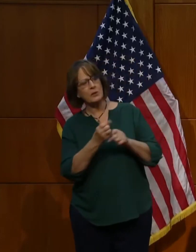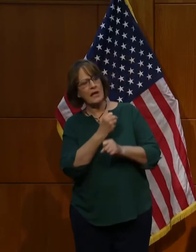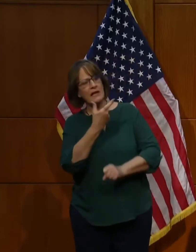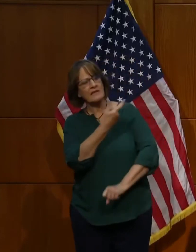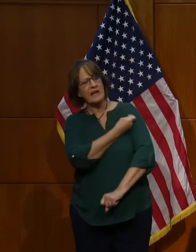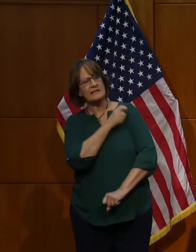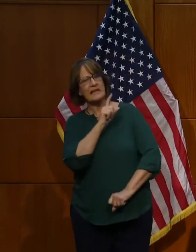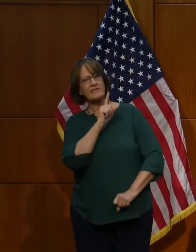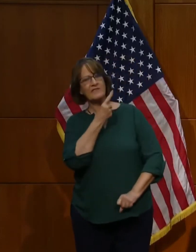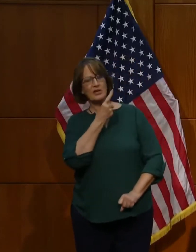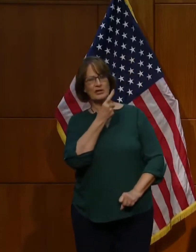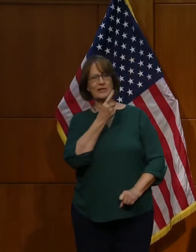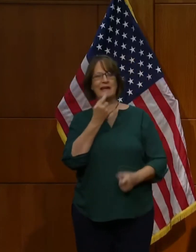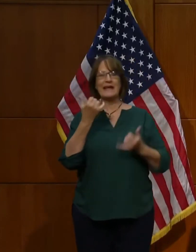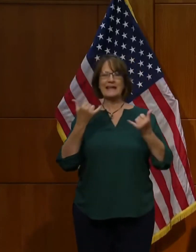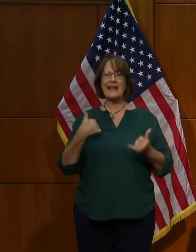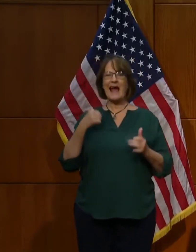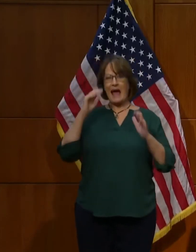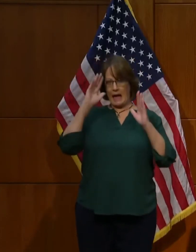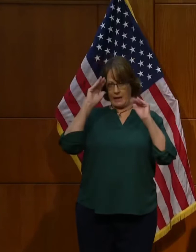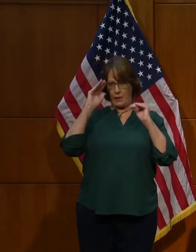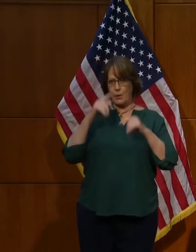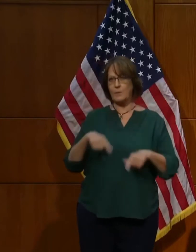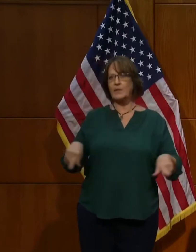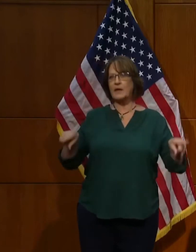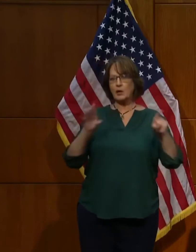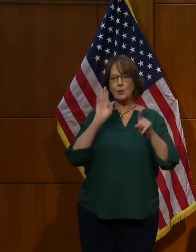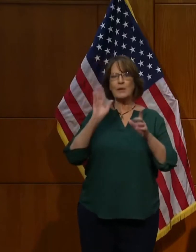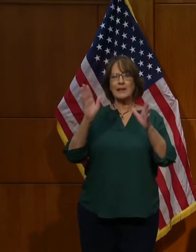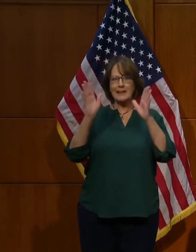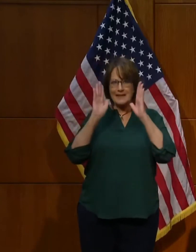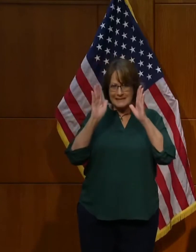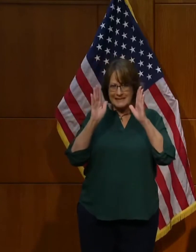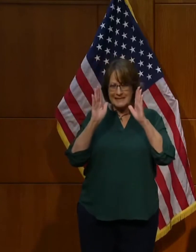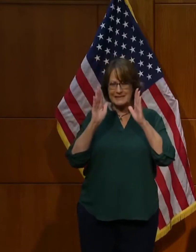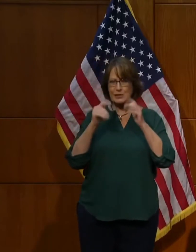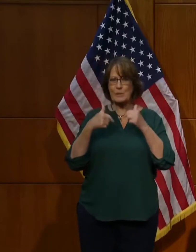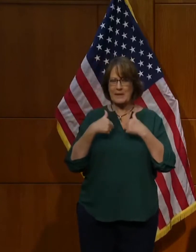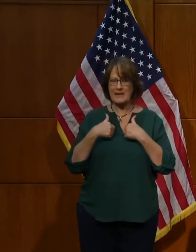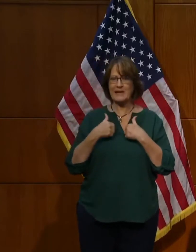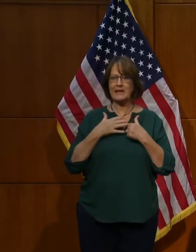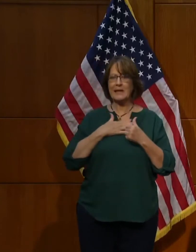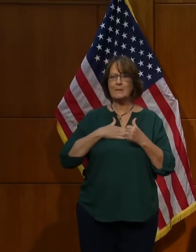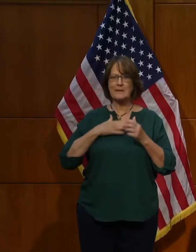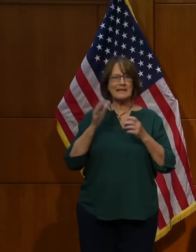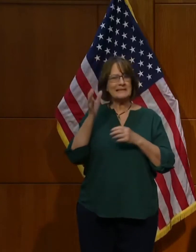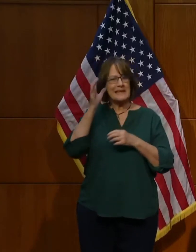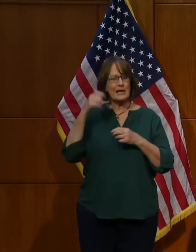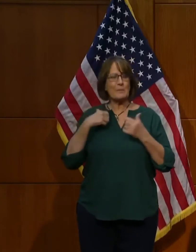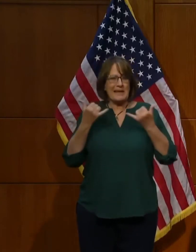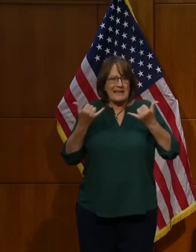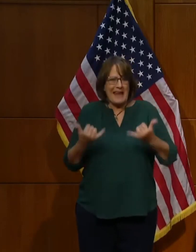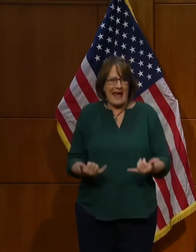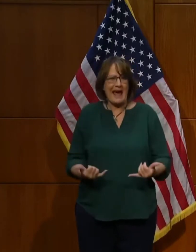vaccine. But I hope you will listen to me and hear me now. The time for